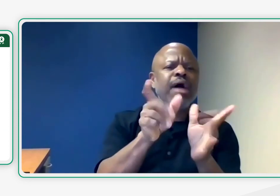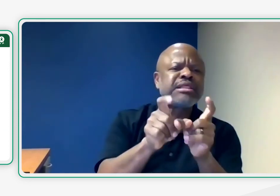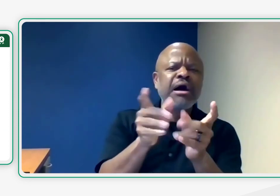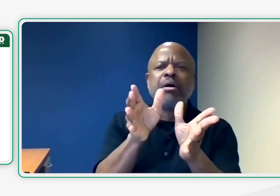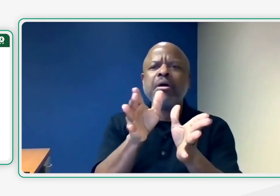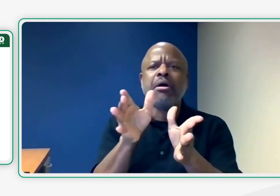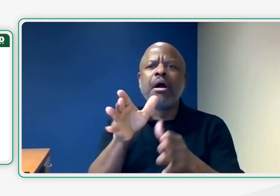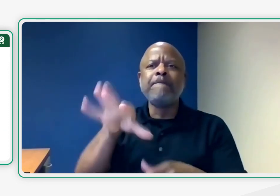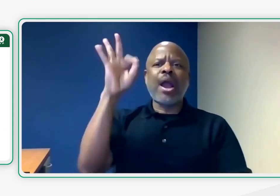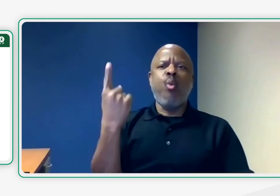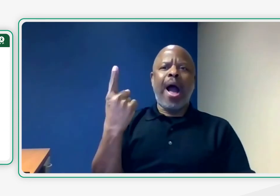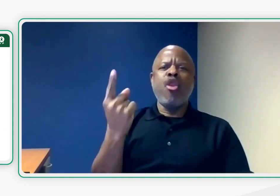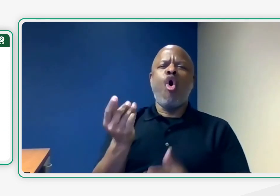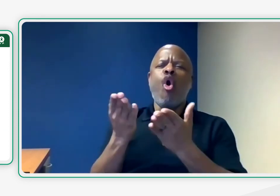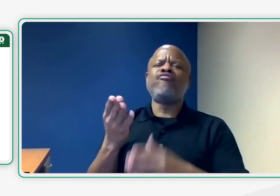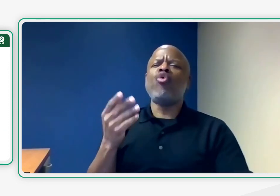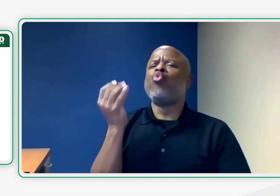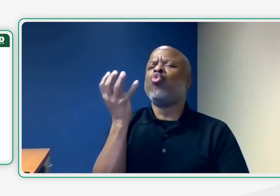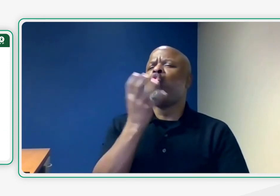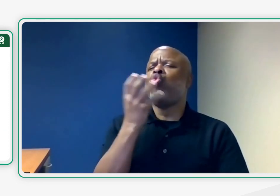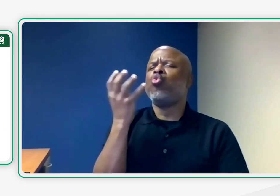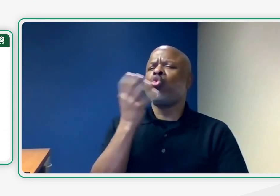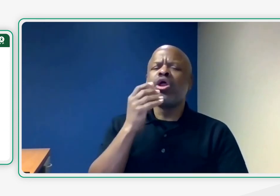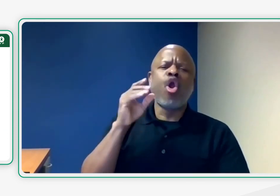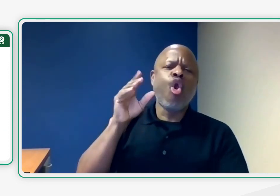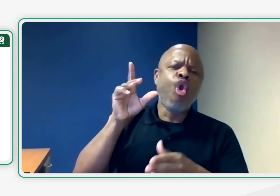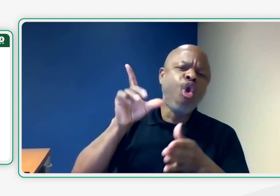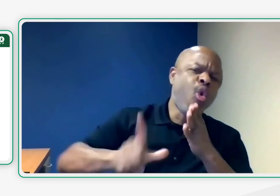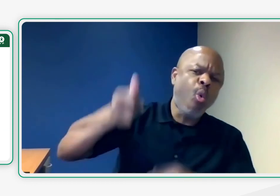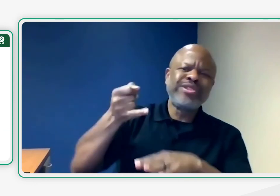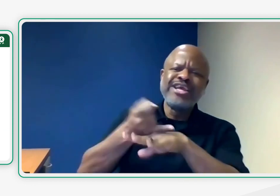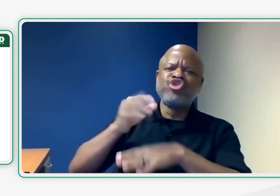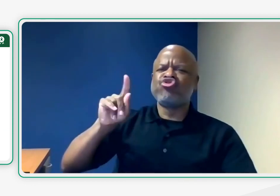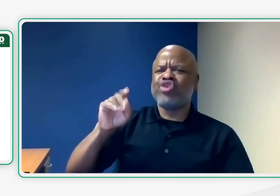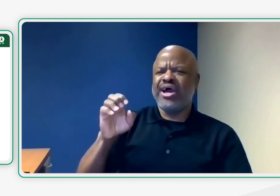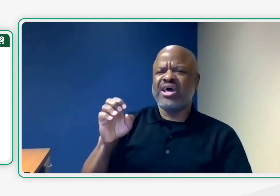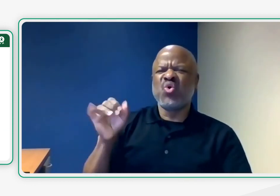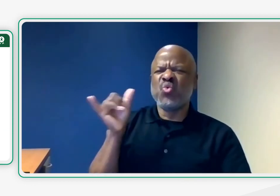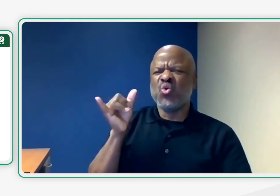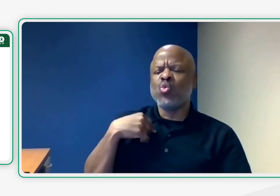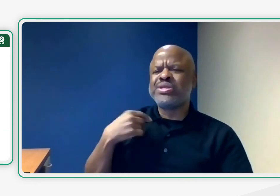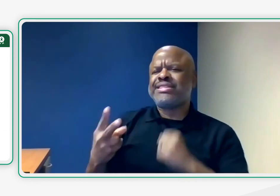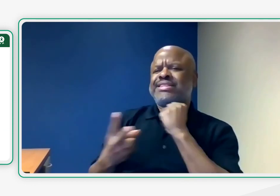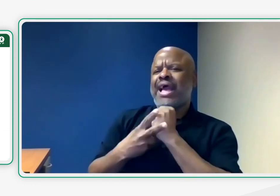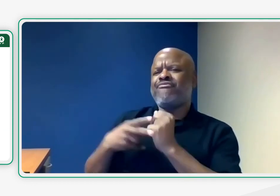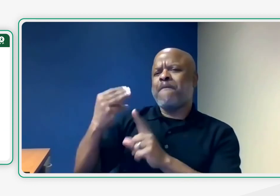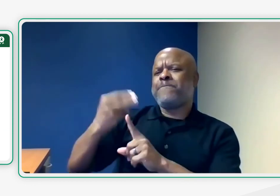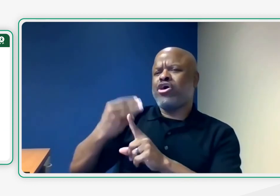them questions. We kind of surveyed them to see who would offer the most attractive rates for us